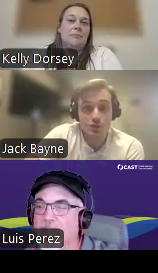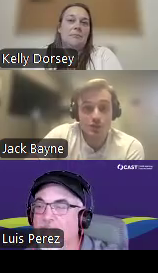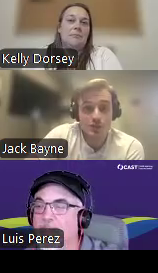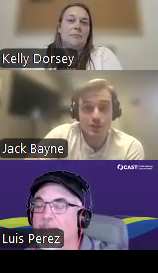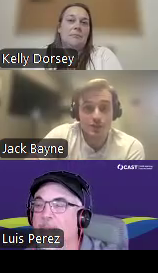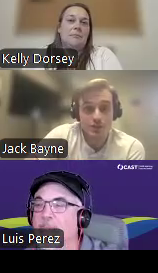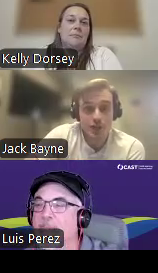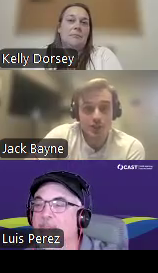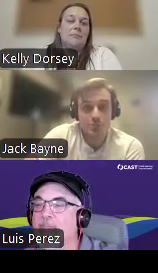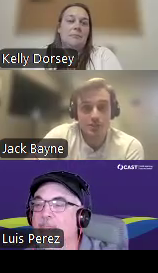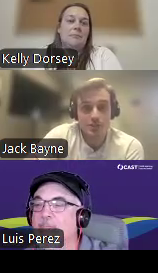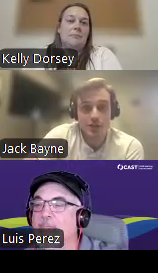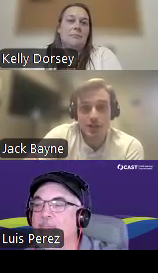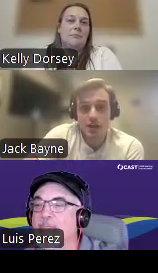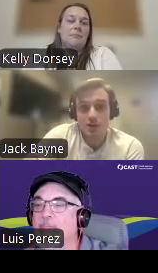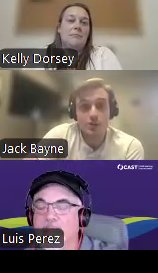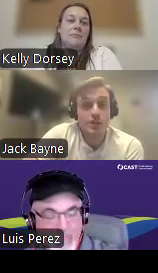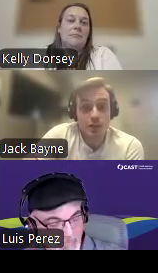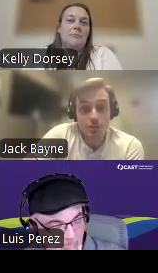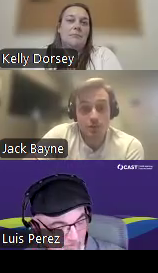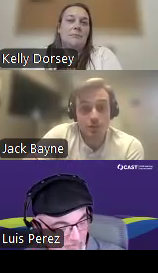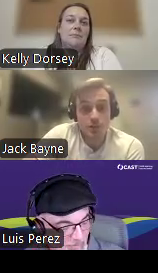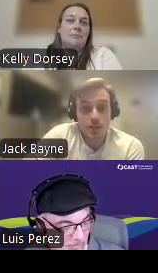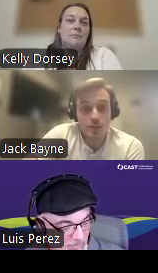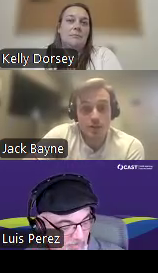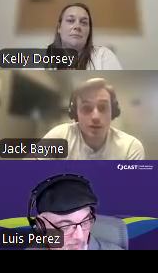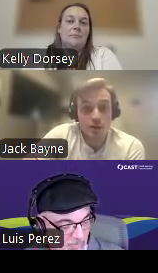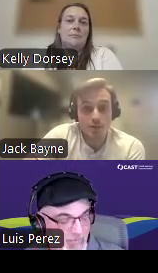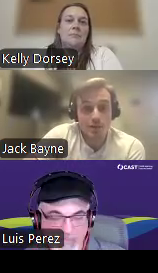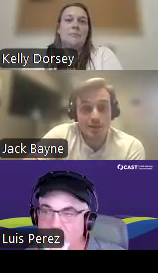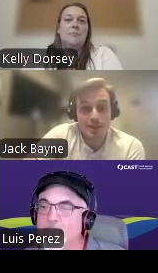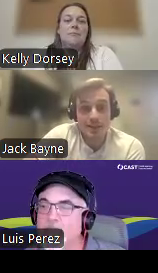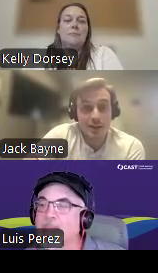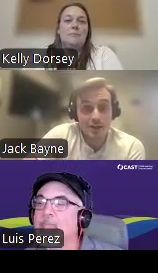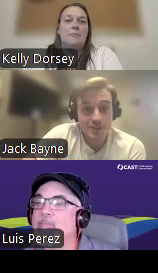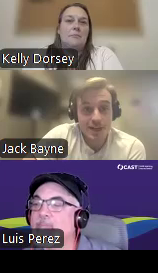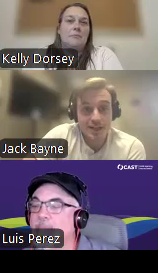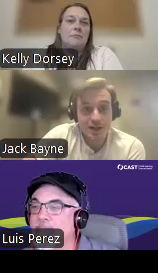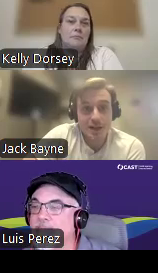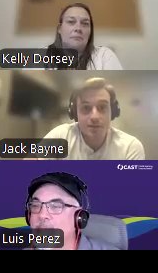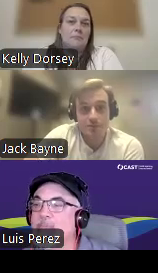services like on ChatGPT, you can sign in with a Google account. We recommend not doing that, and